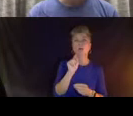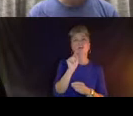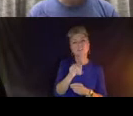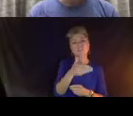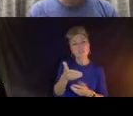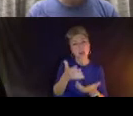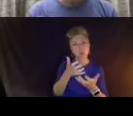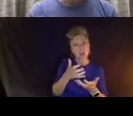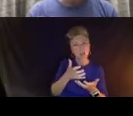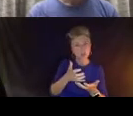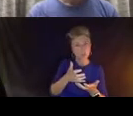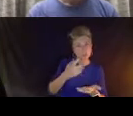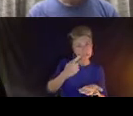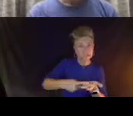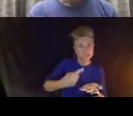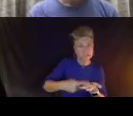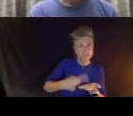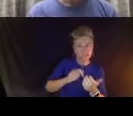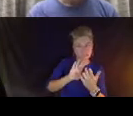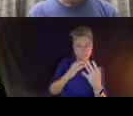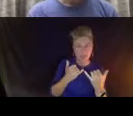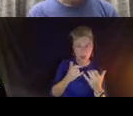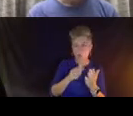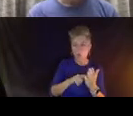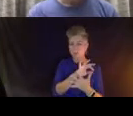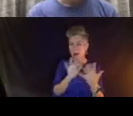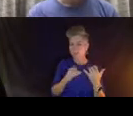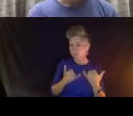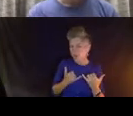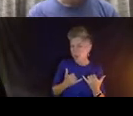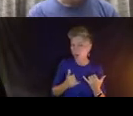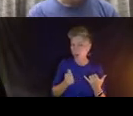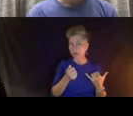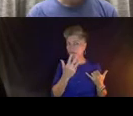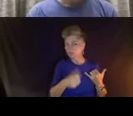What are my options today? What are my options in a couple of years or more long-term?